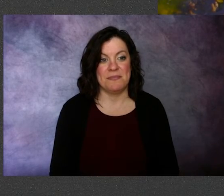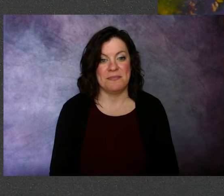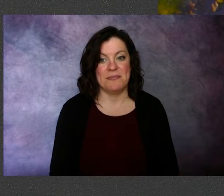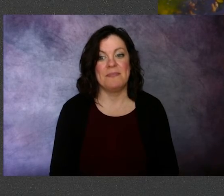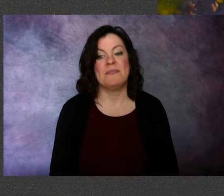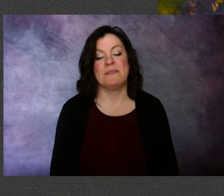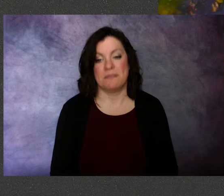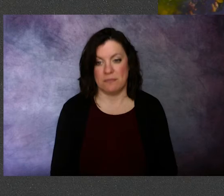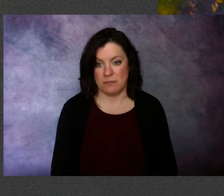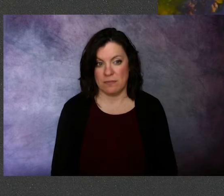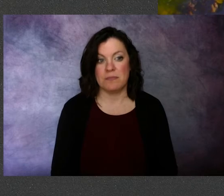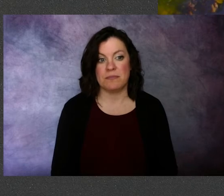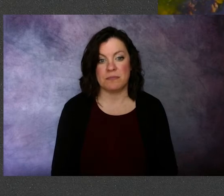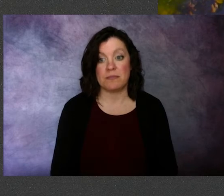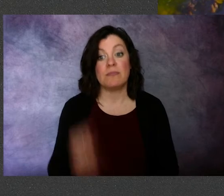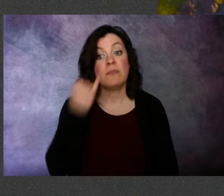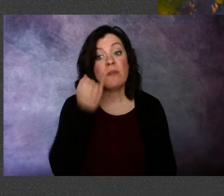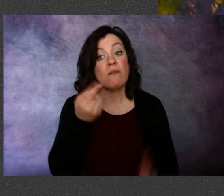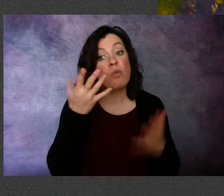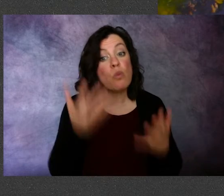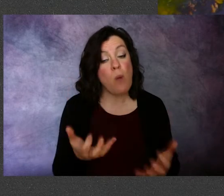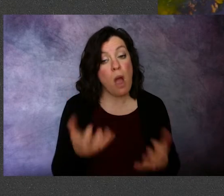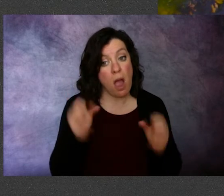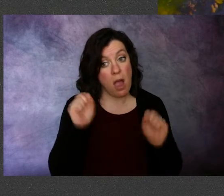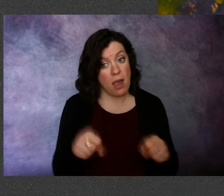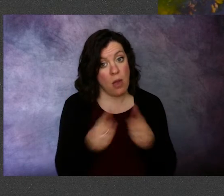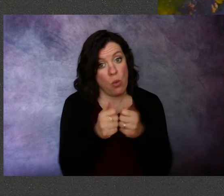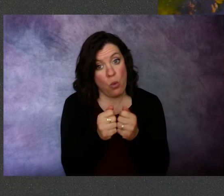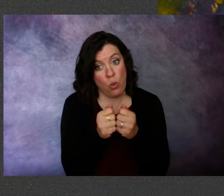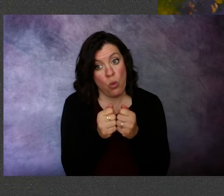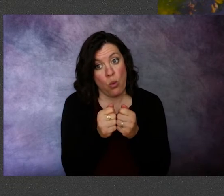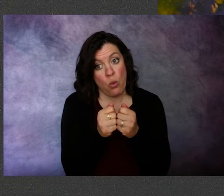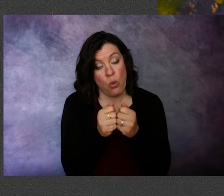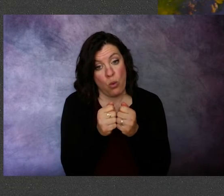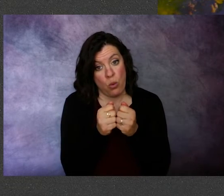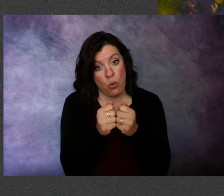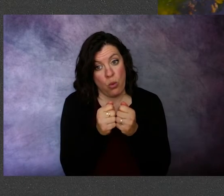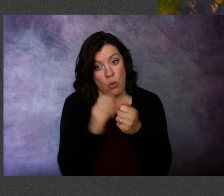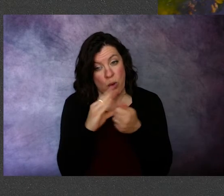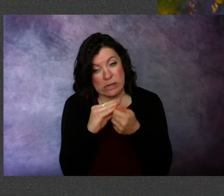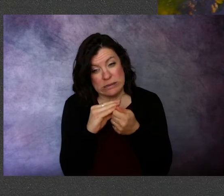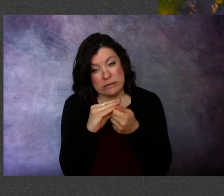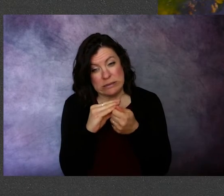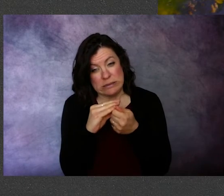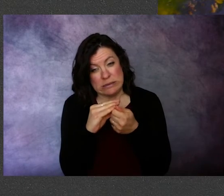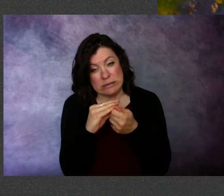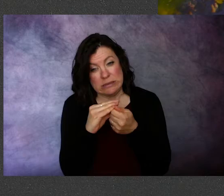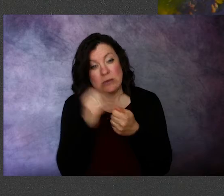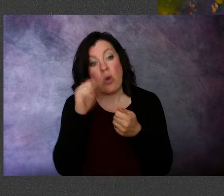Now, if you want, you can sit and hold this, or you could just add a little piece